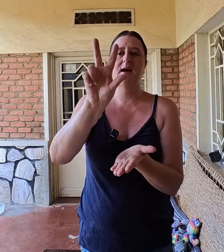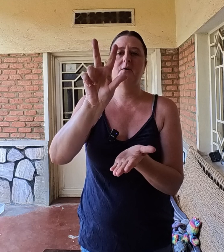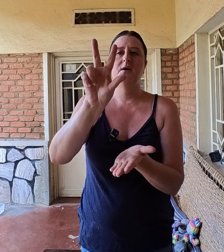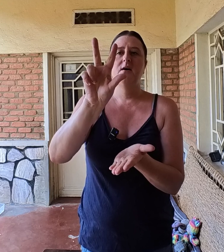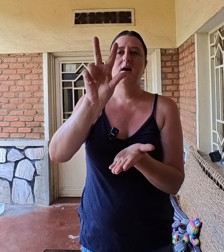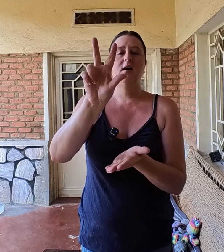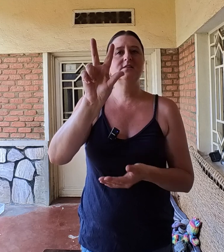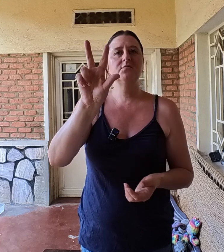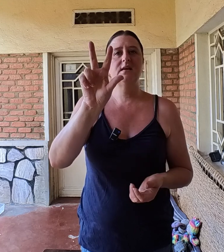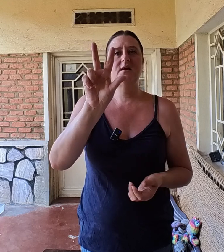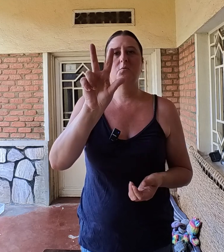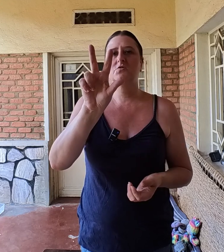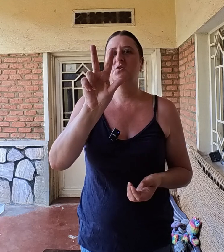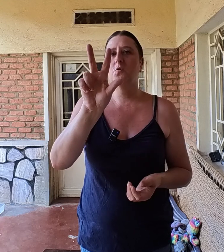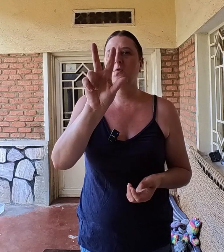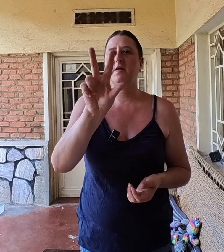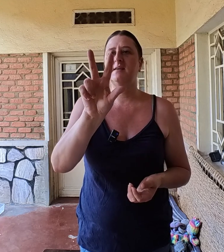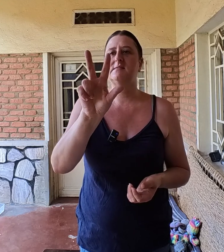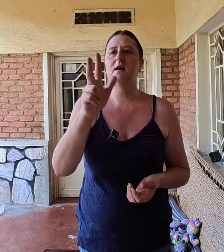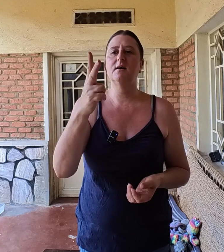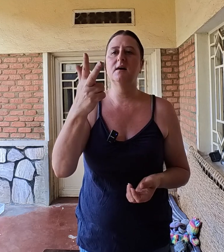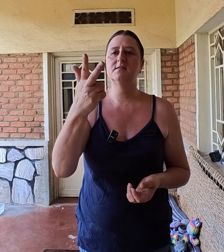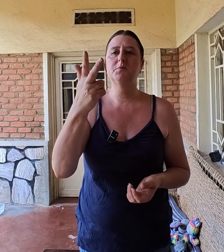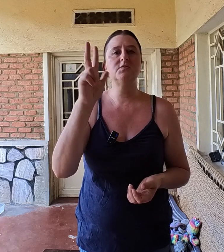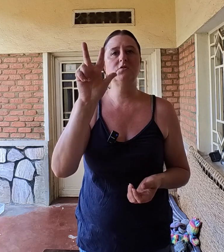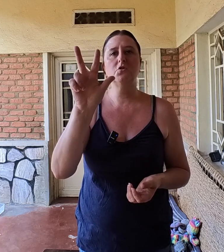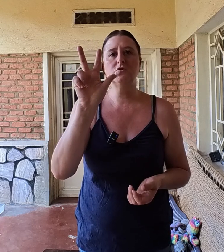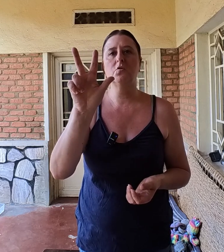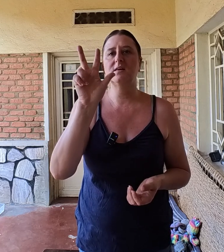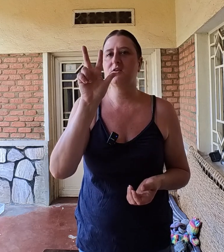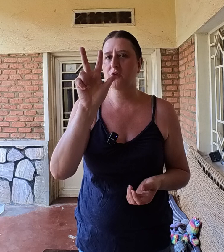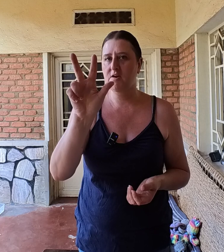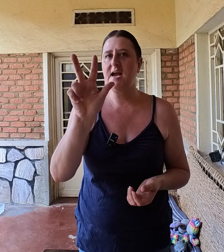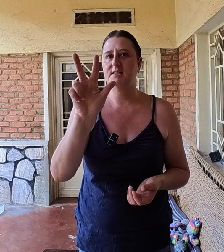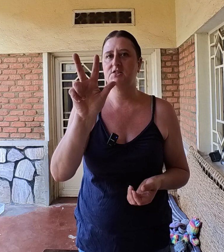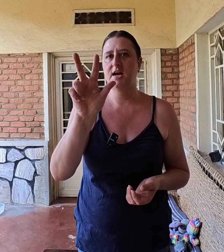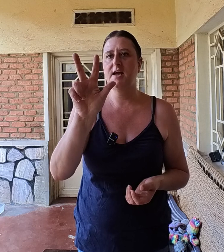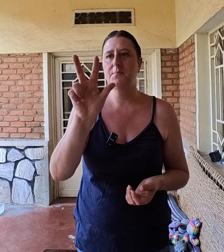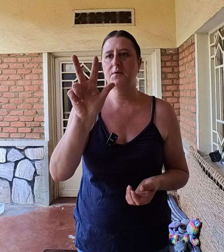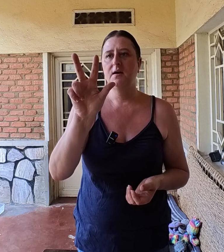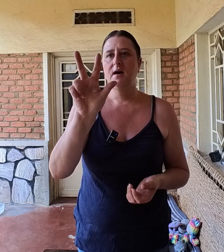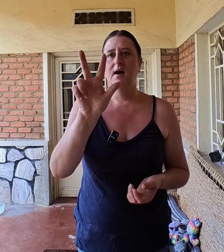Now, I don't really know what to call this? I suppose you could call it a 3 handshape?